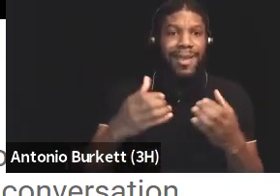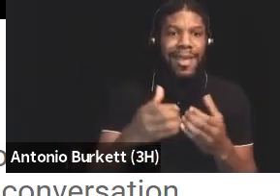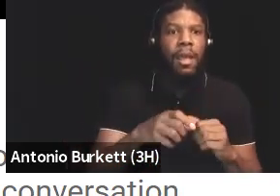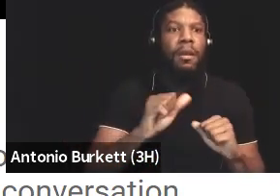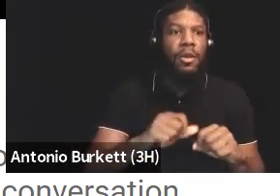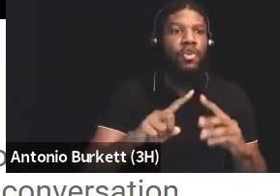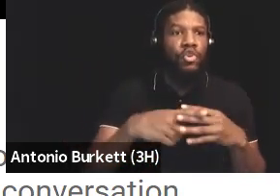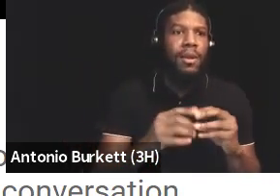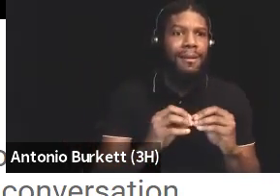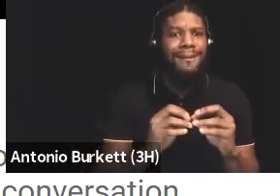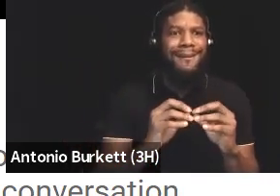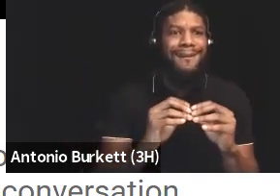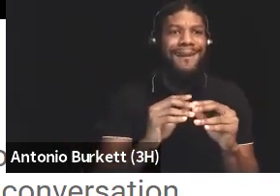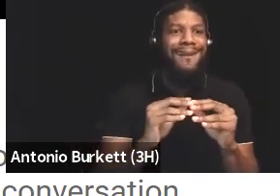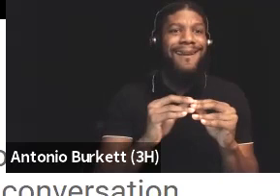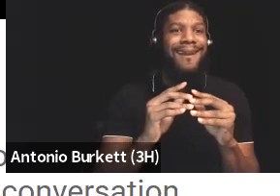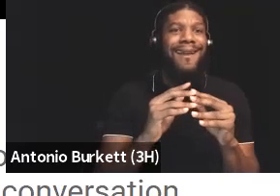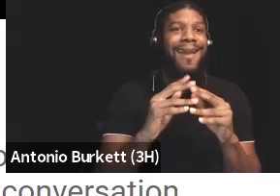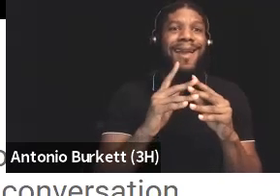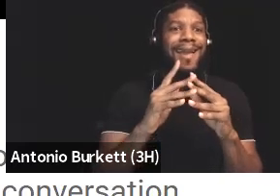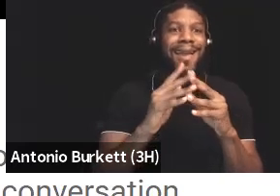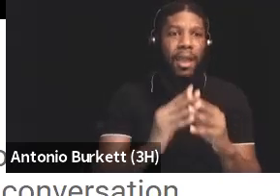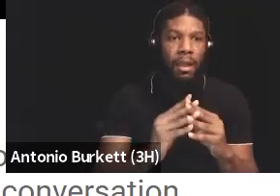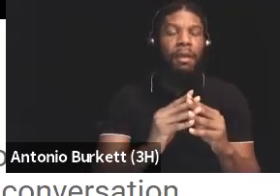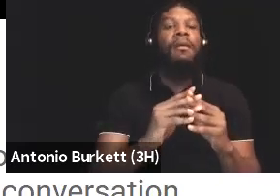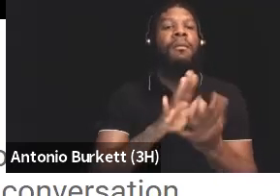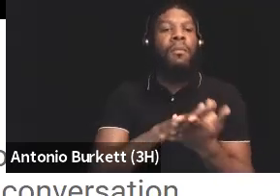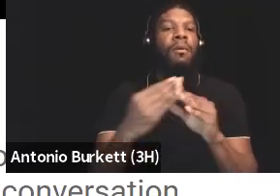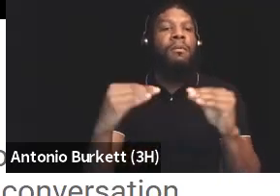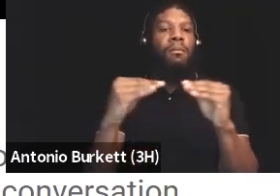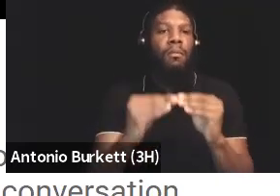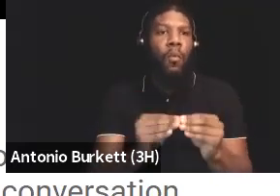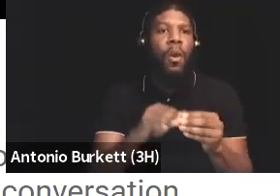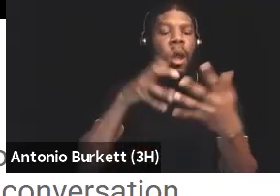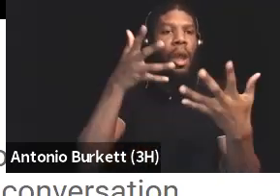of get students more acclimated to academic writing? But, you know, basically everyone was